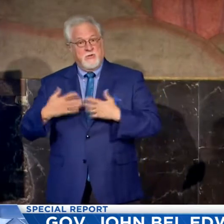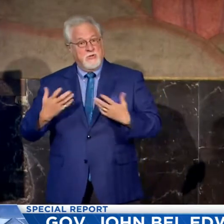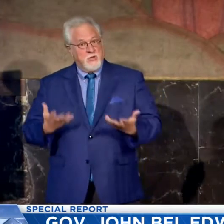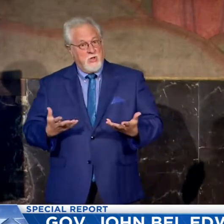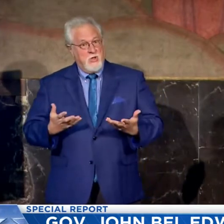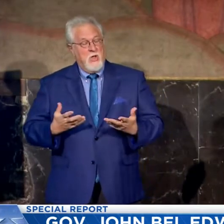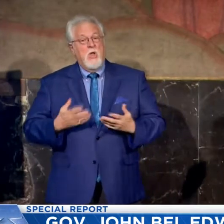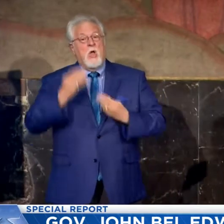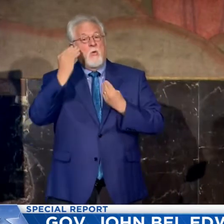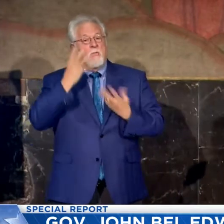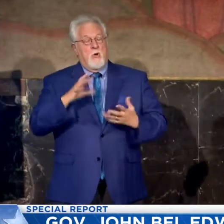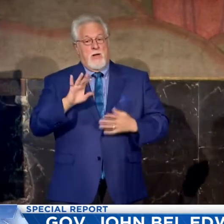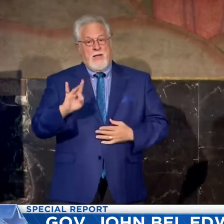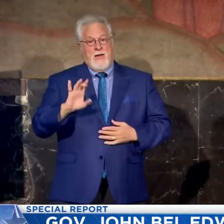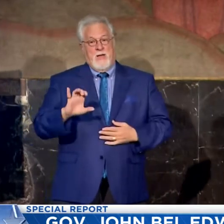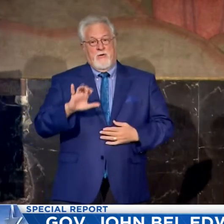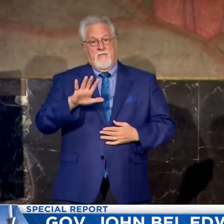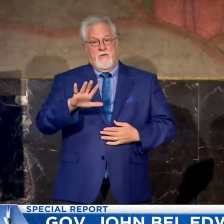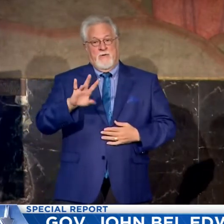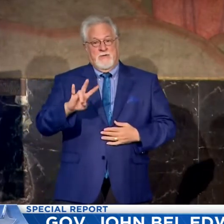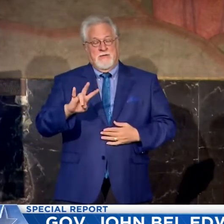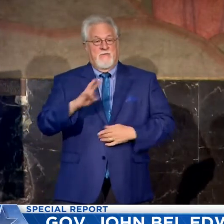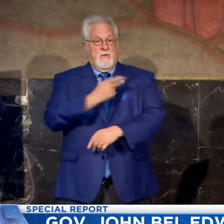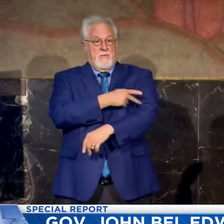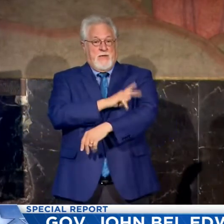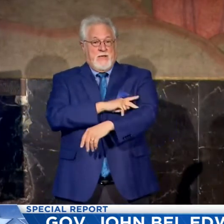WITH A NUMBER OF PEOPLE IN THE HOSPITAL.